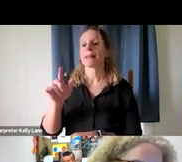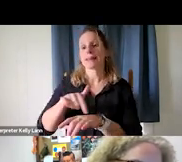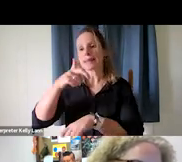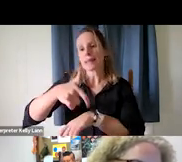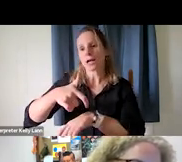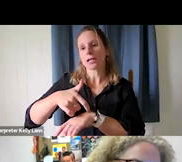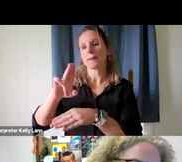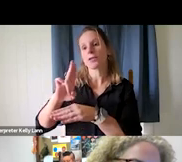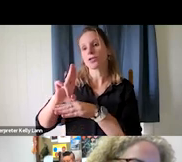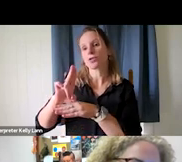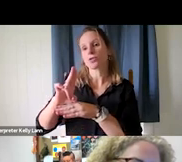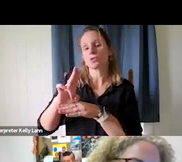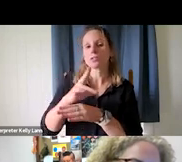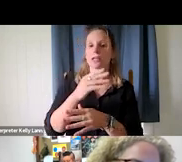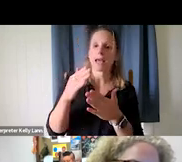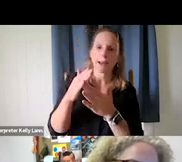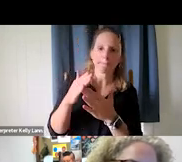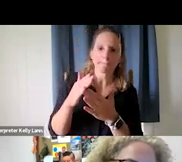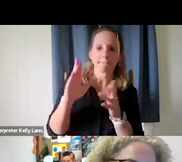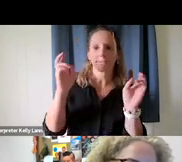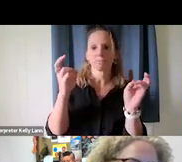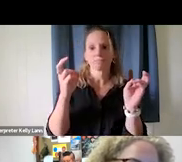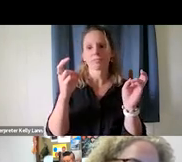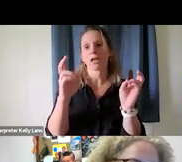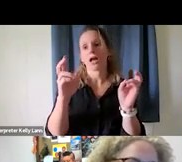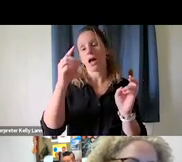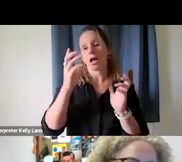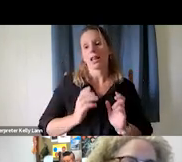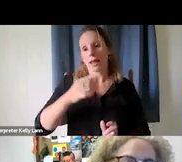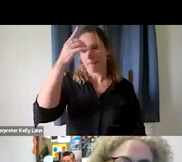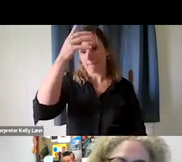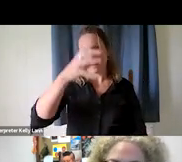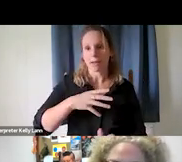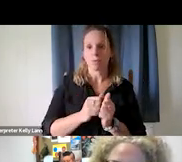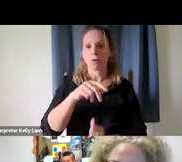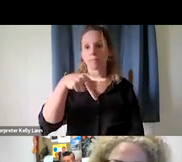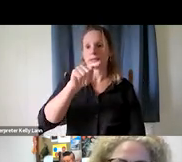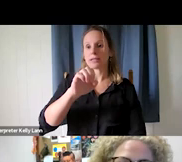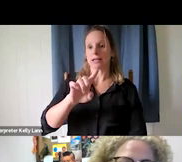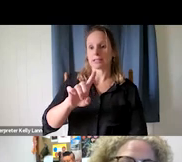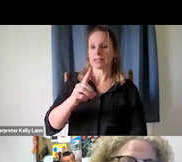to, I had a client who was a Black man with PTSD and an alcohol use disorder,